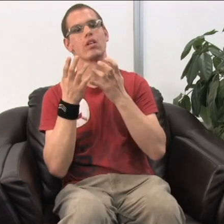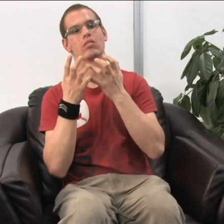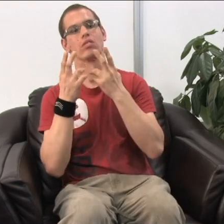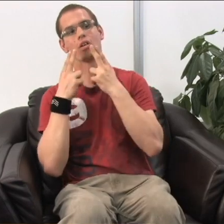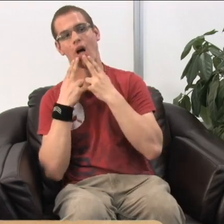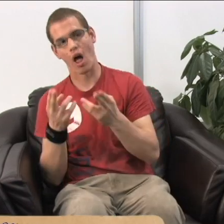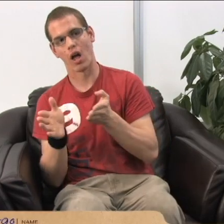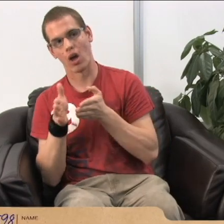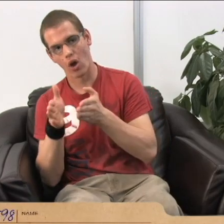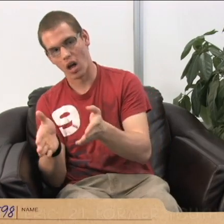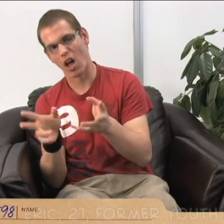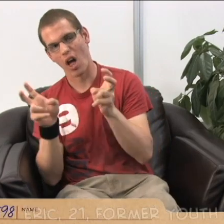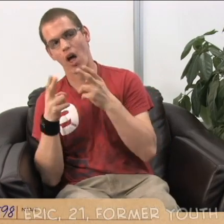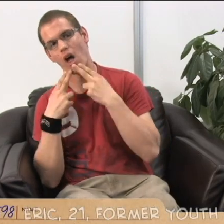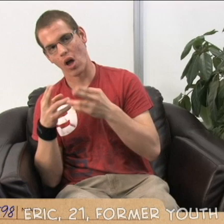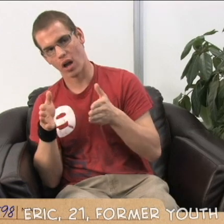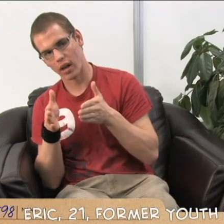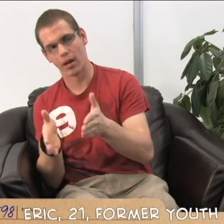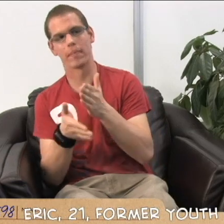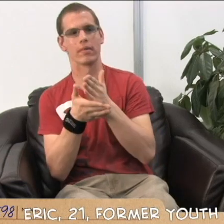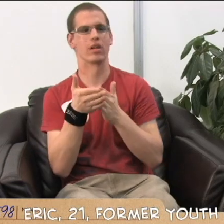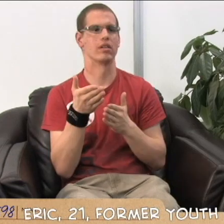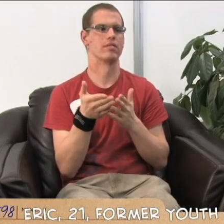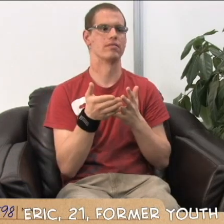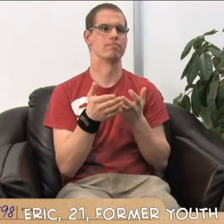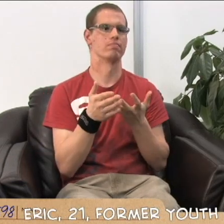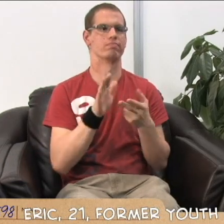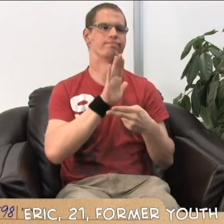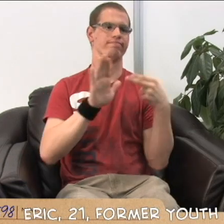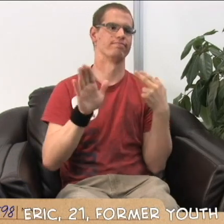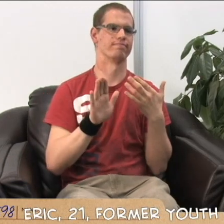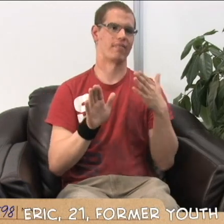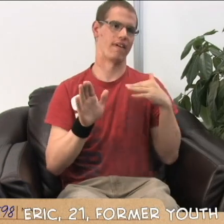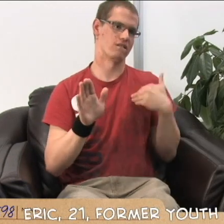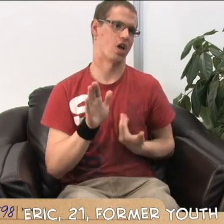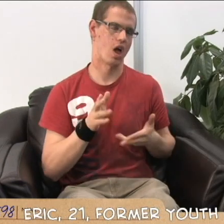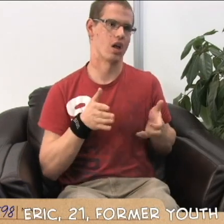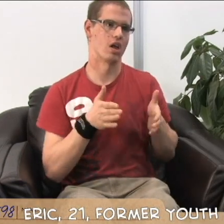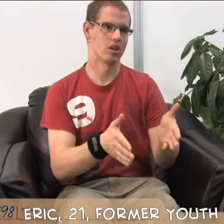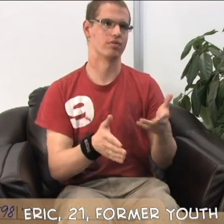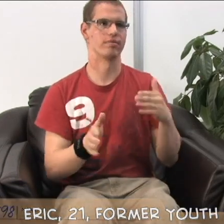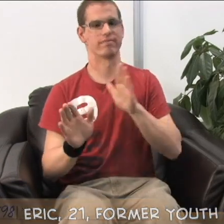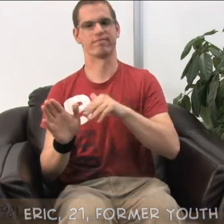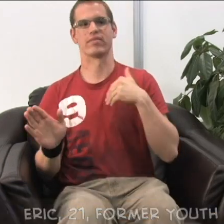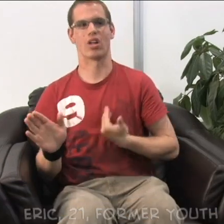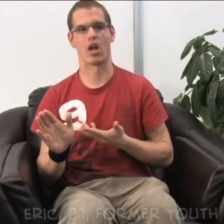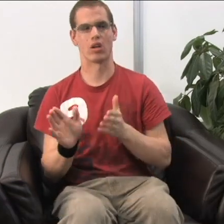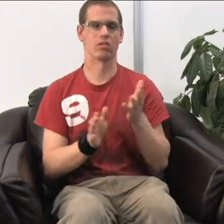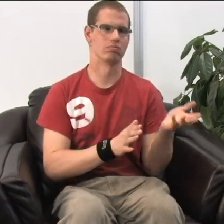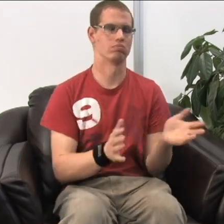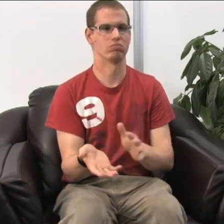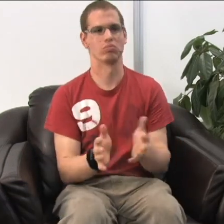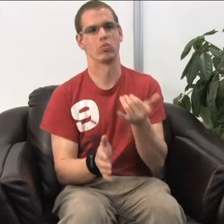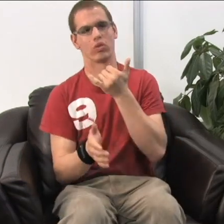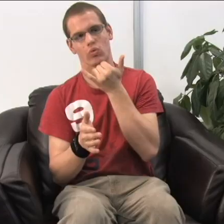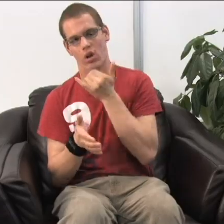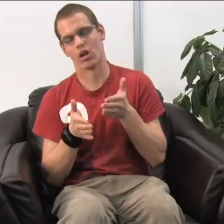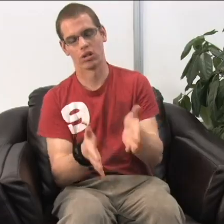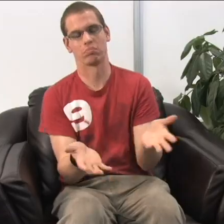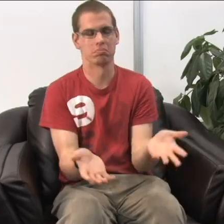Sometimes through no fault of your own you do get isolated, but there might be some times where you're labeled and it might be your fault and you are isolated that way as well